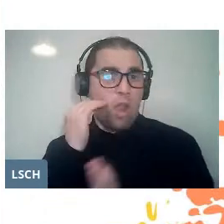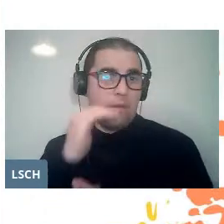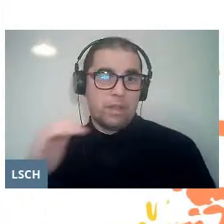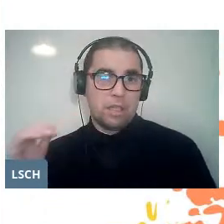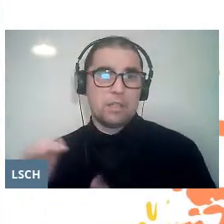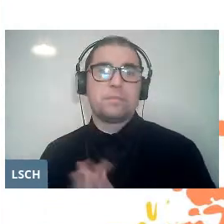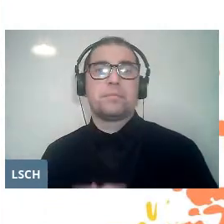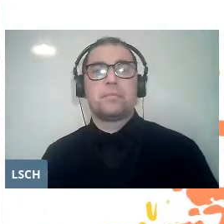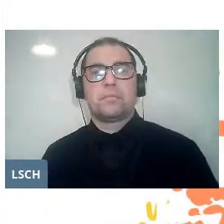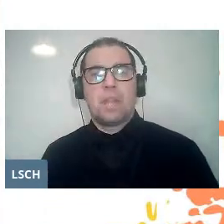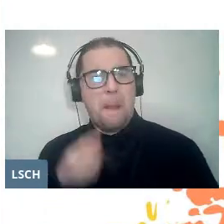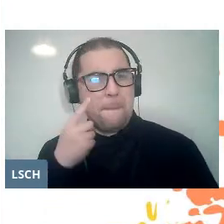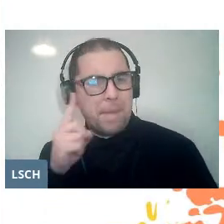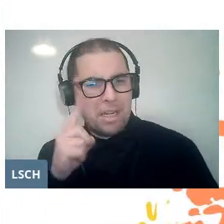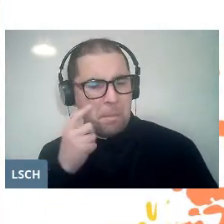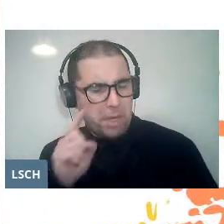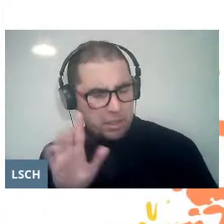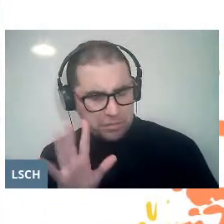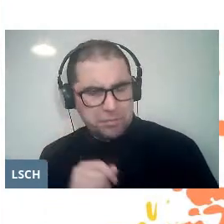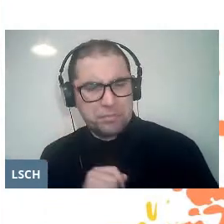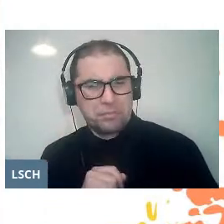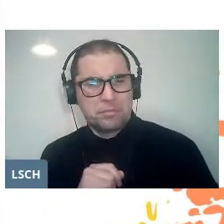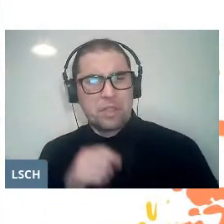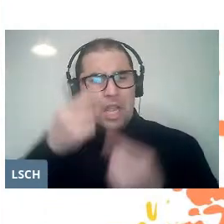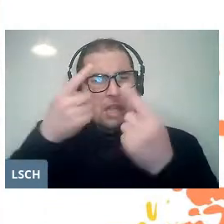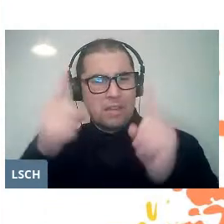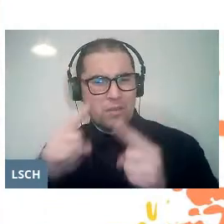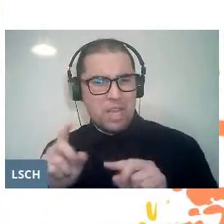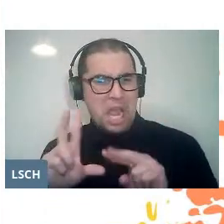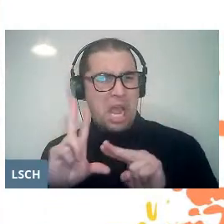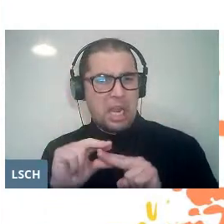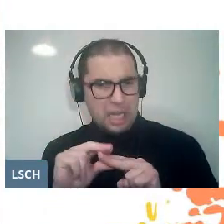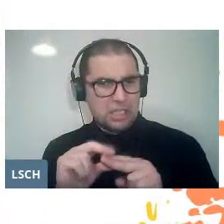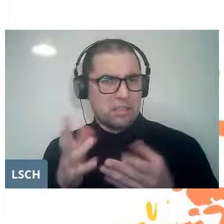However, these symphonies are classical in several respects,